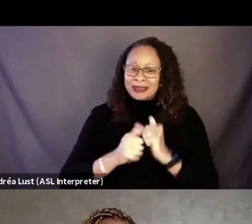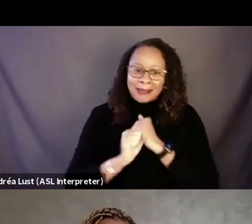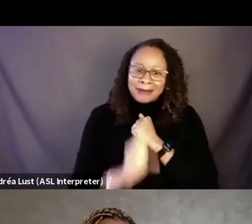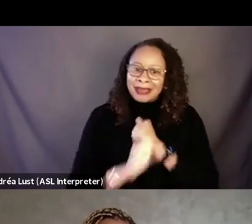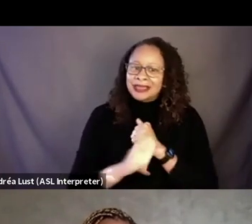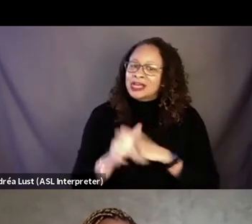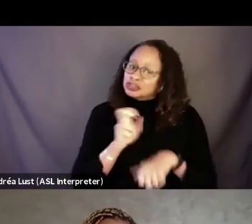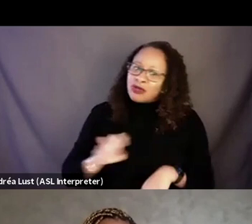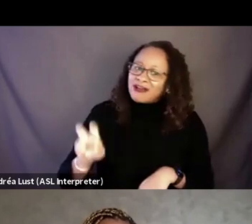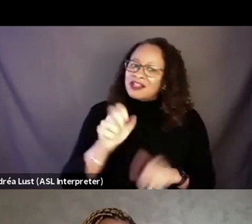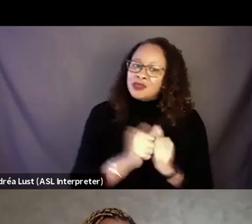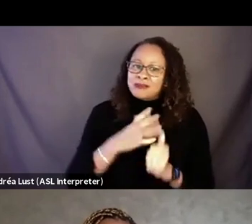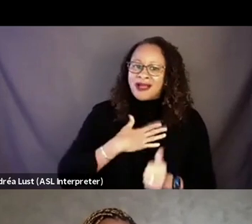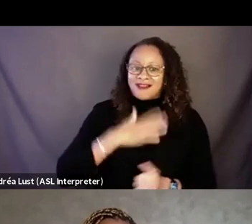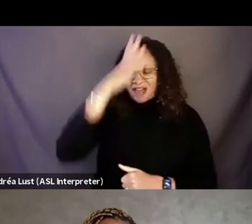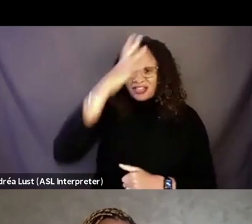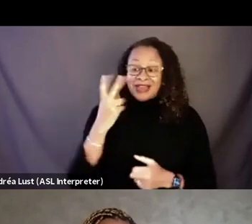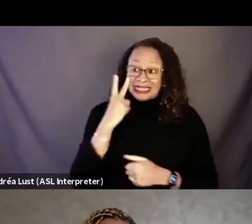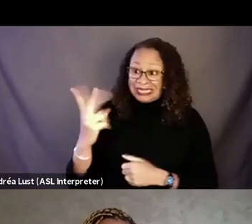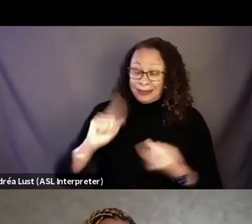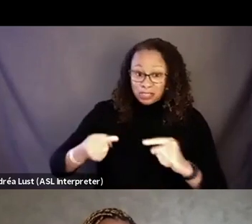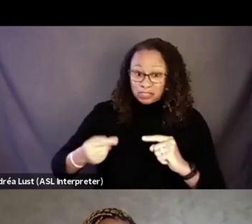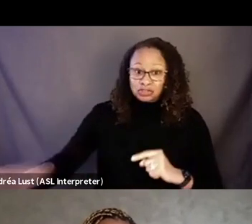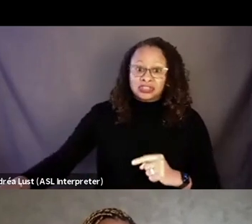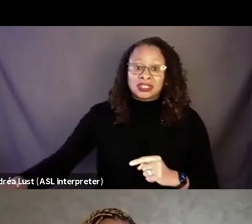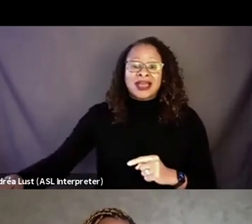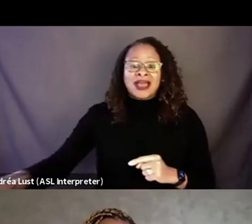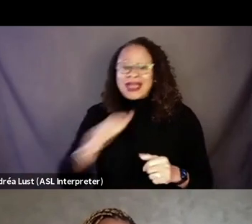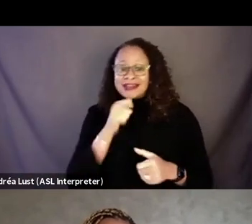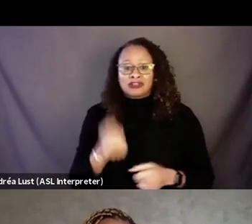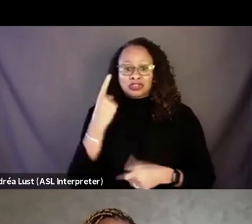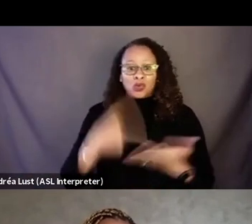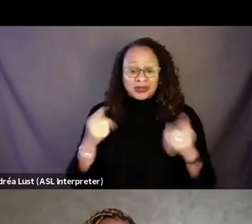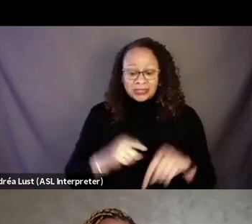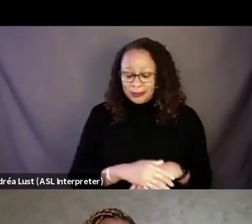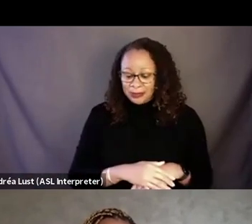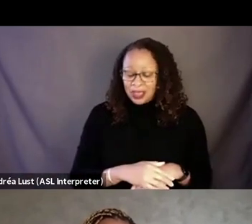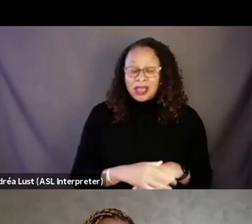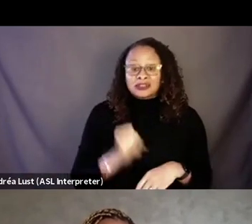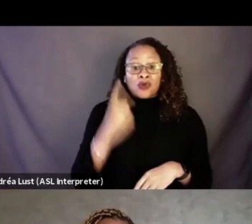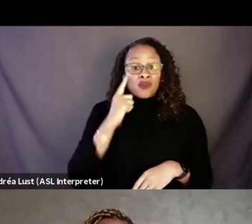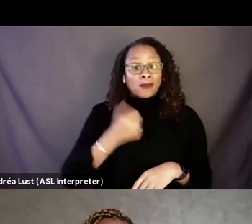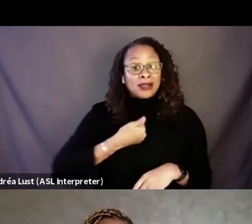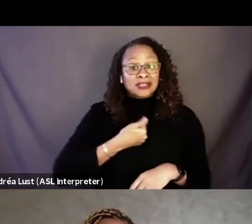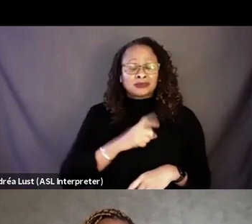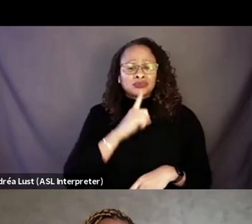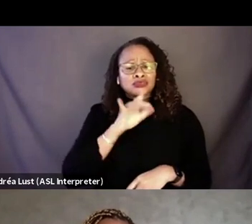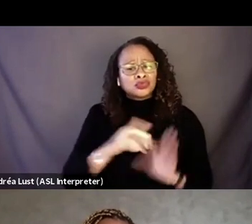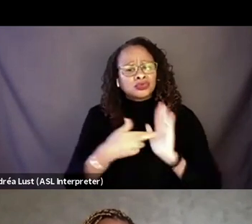I had seen him injured and not understood what was going on. And so for me, it was truly representational